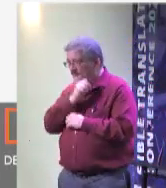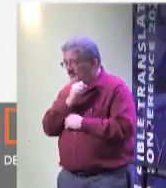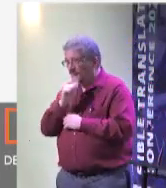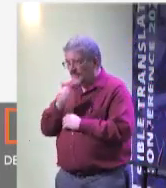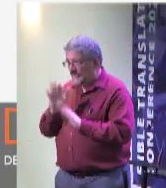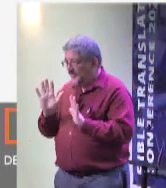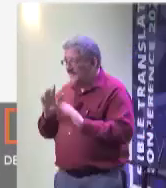Okay, I just wanted to check and see if there's anything that was missed before I move on.